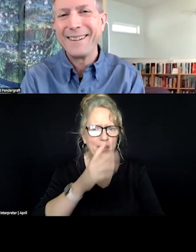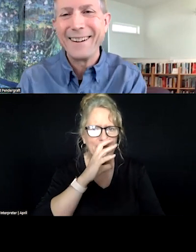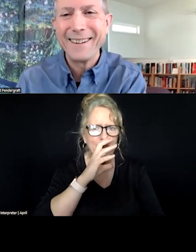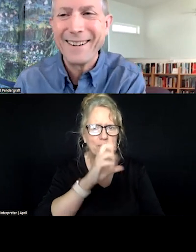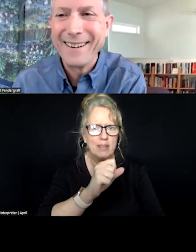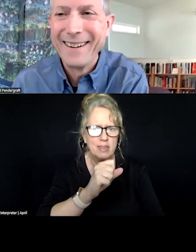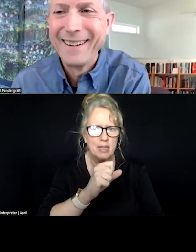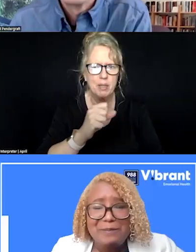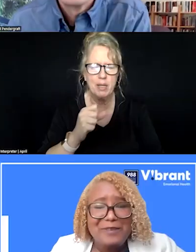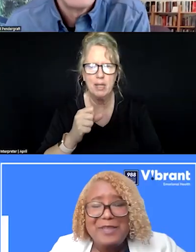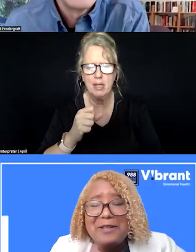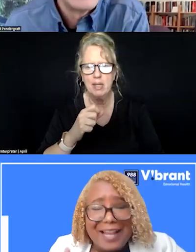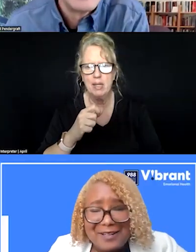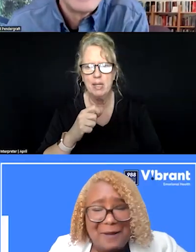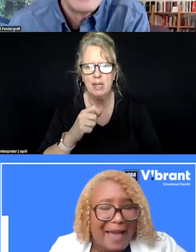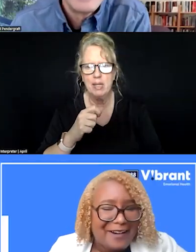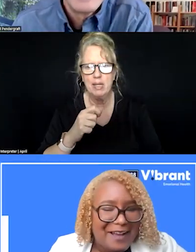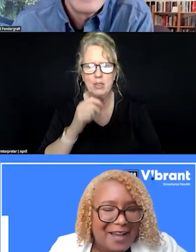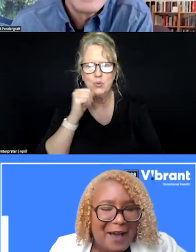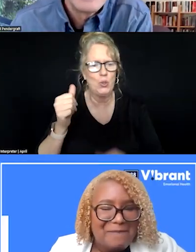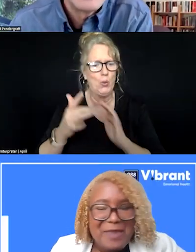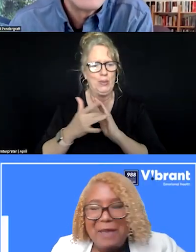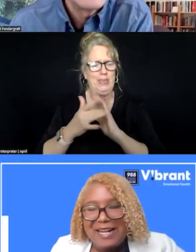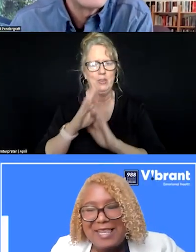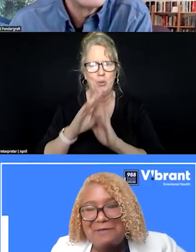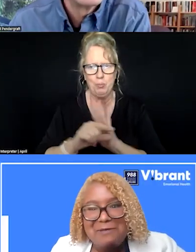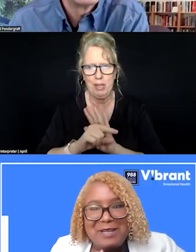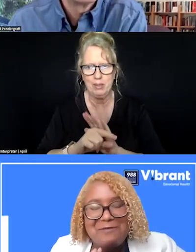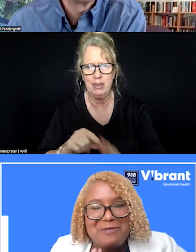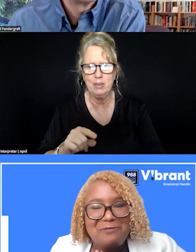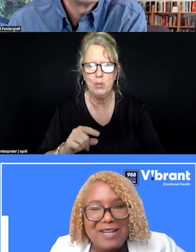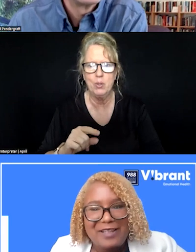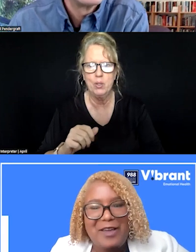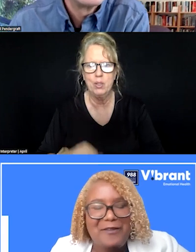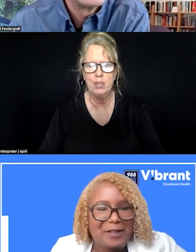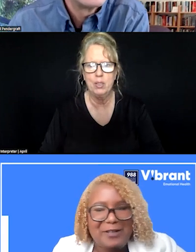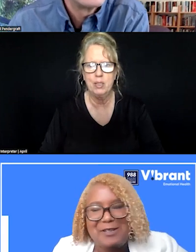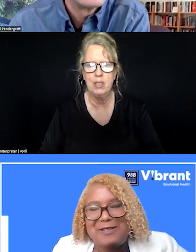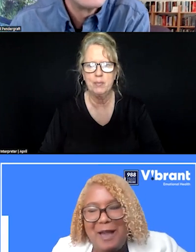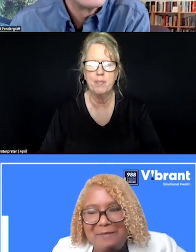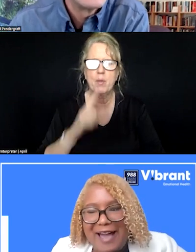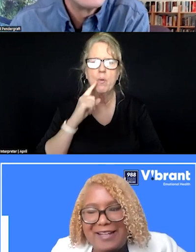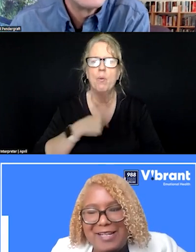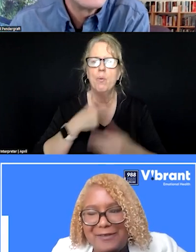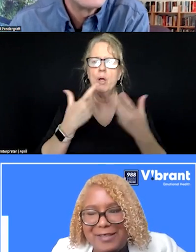I SAY THIS WITH A PERSON WITH NO TECHNICAL BACKGROUND. I THINK WHAT YOU WOULD LOVE FOR US TO DO IS COME BACK AND GIVE US